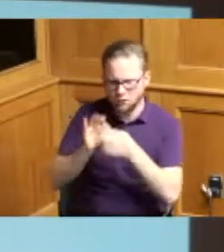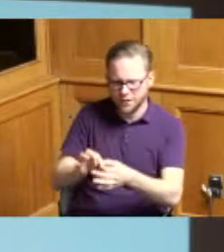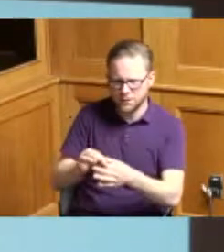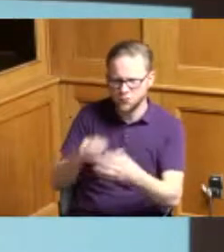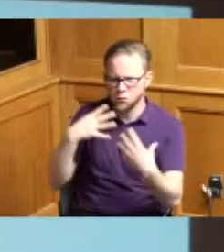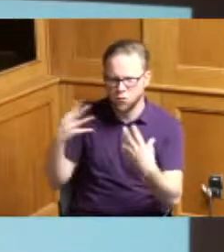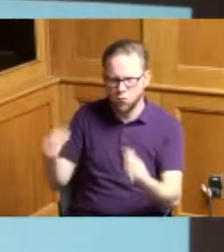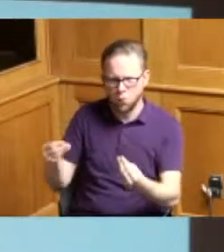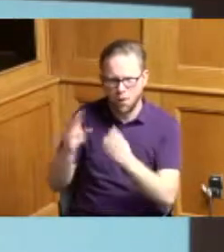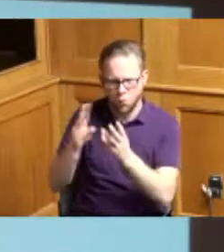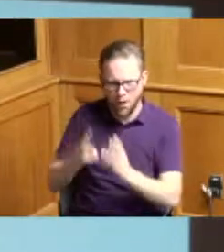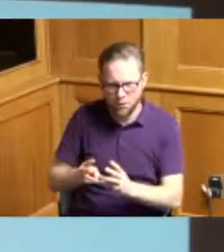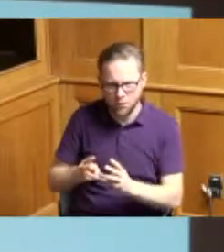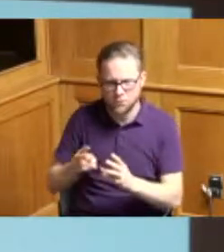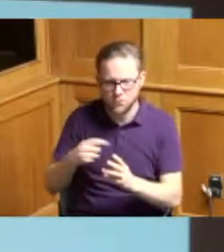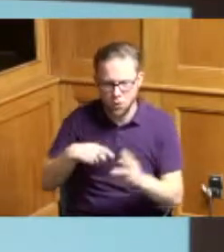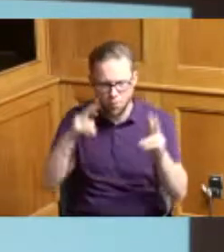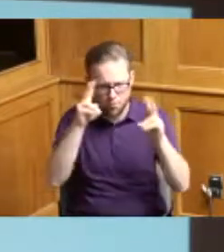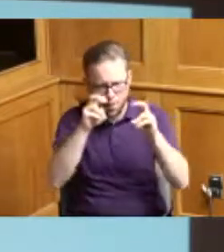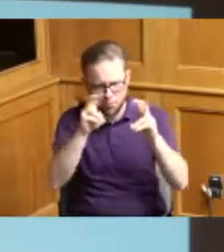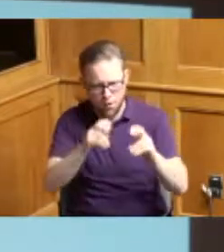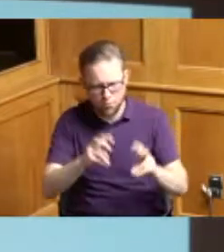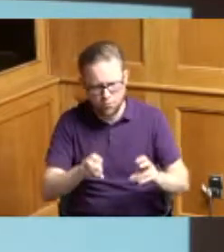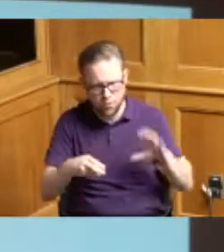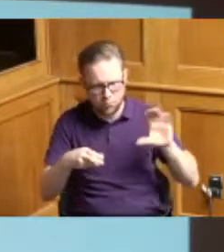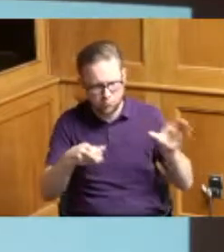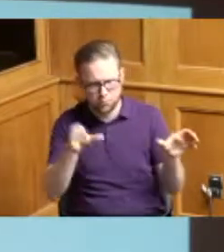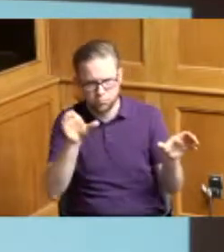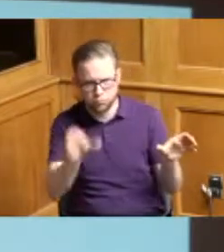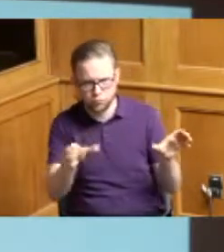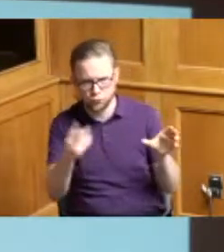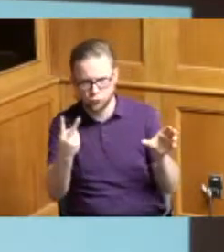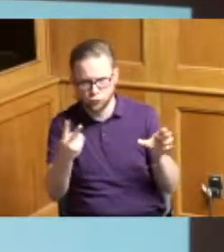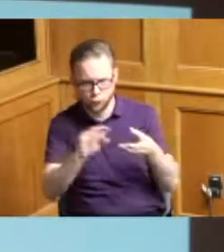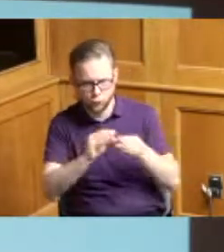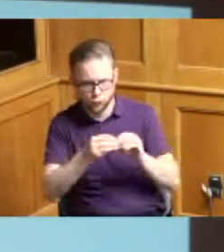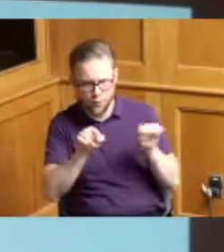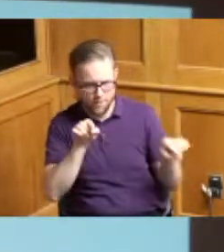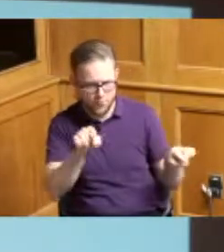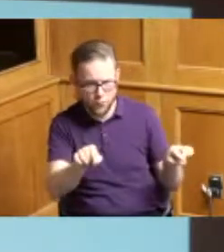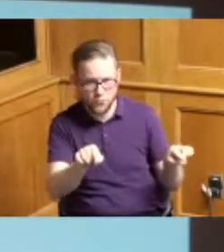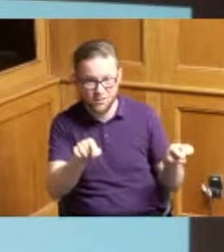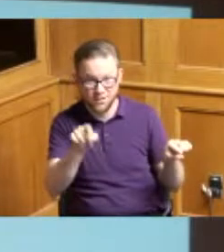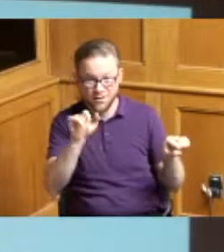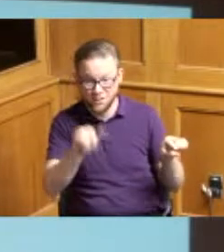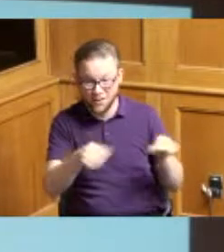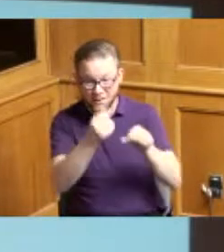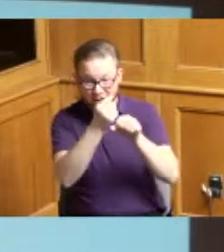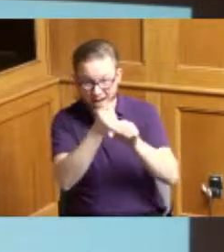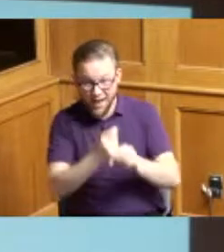that bottom line number which is really the annual revenue requirements for our wet weather